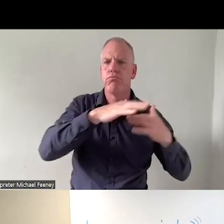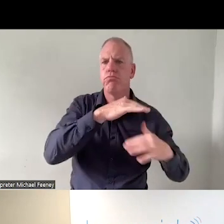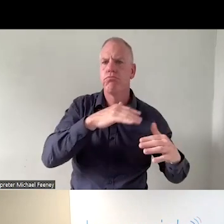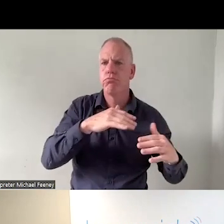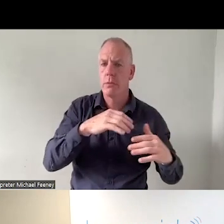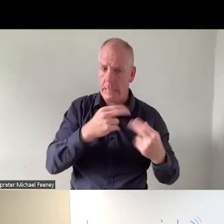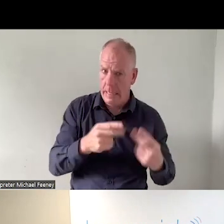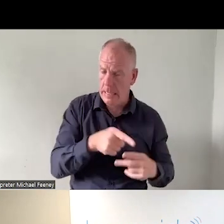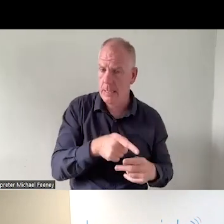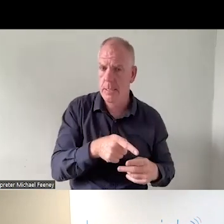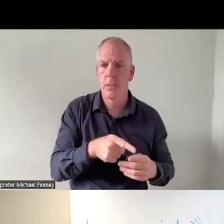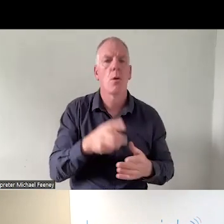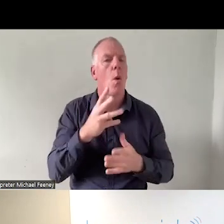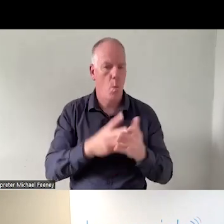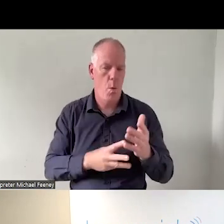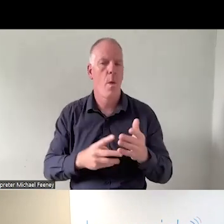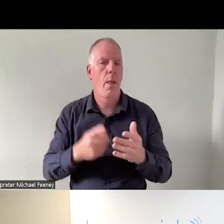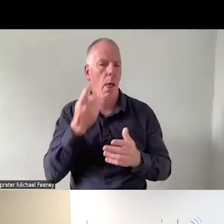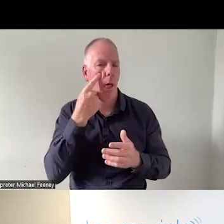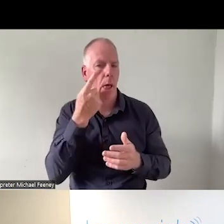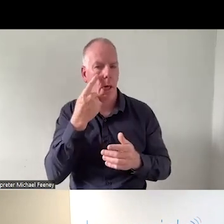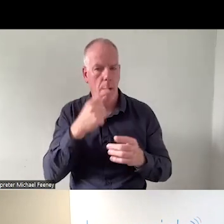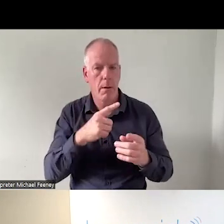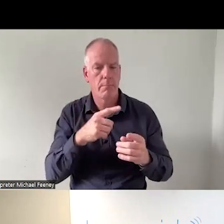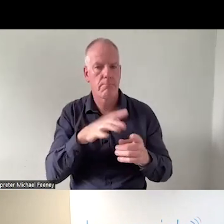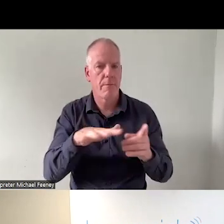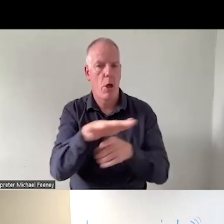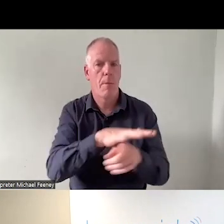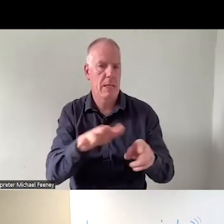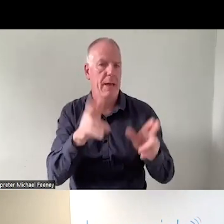It's worth doing a test in space, if you can do in advance.